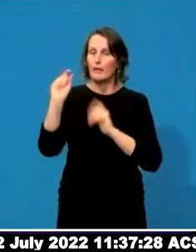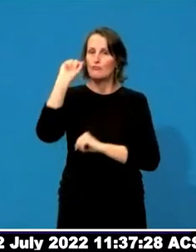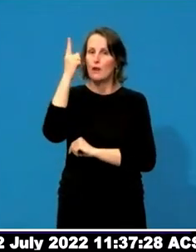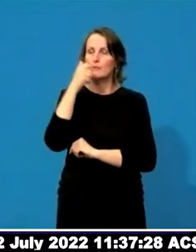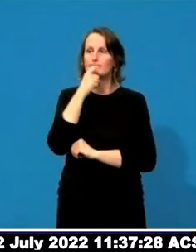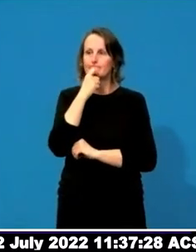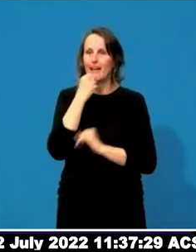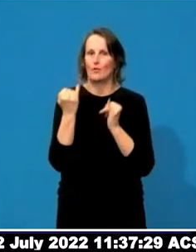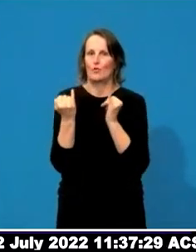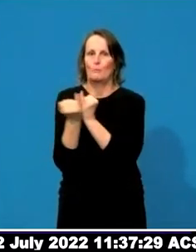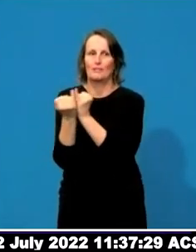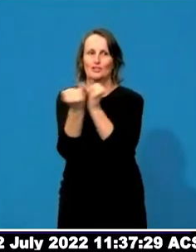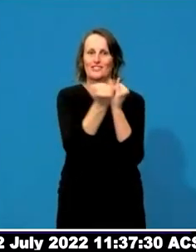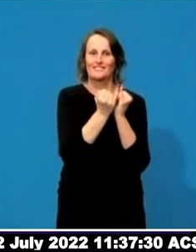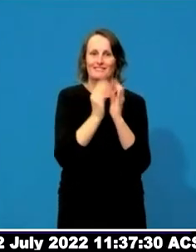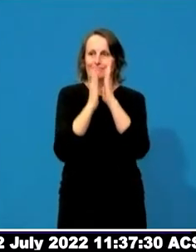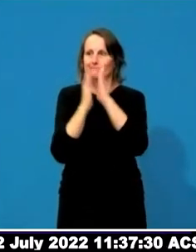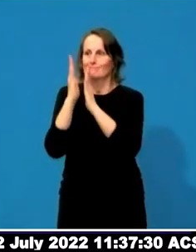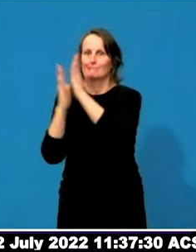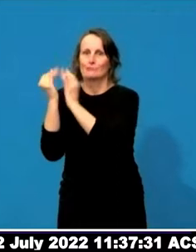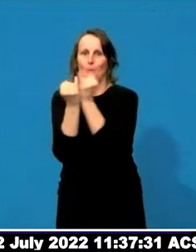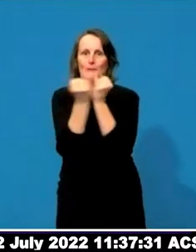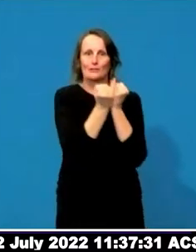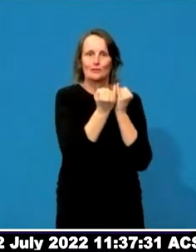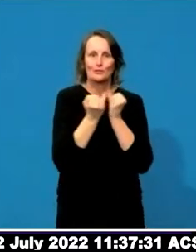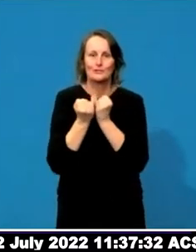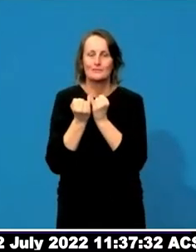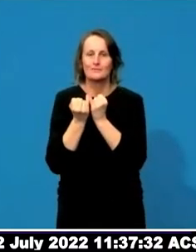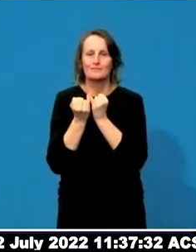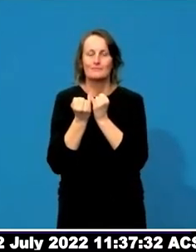with other non-government organisations around government services.